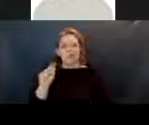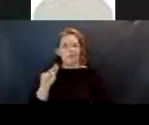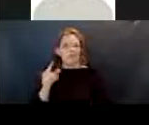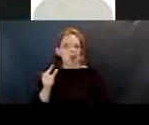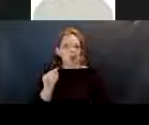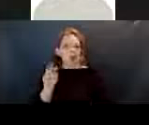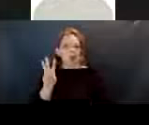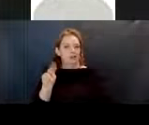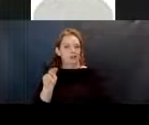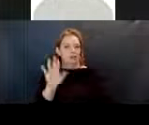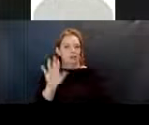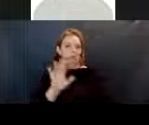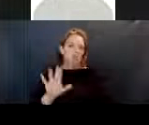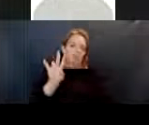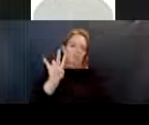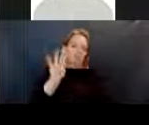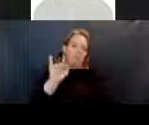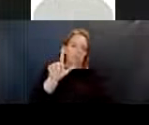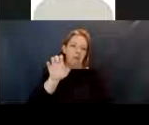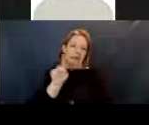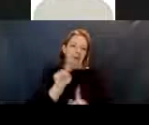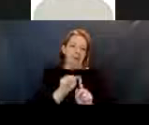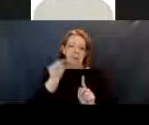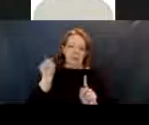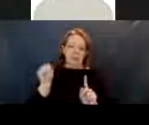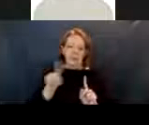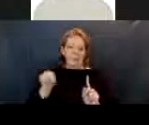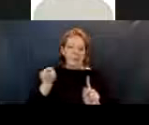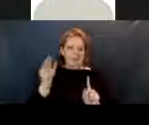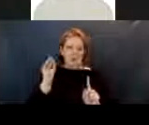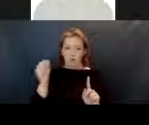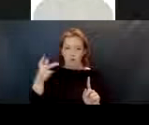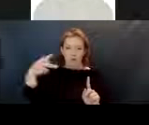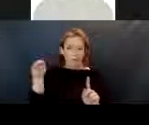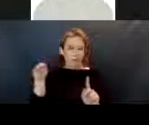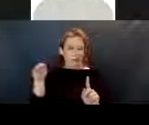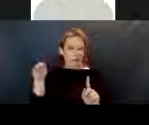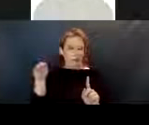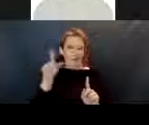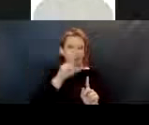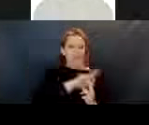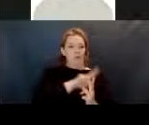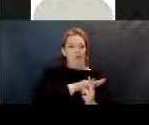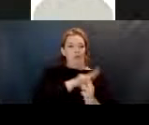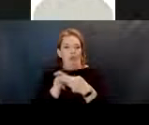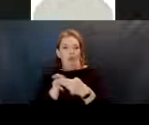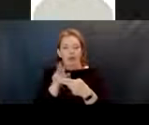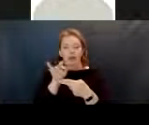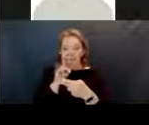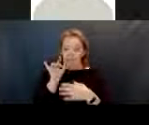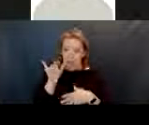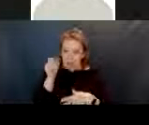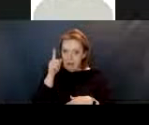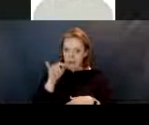Longtown doesn't have a post office spot so it's that remote of a place.